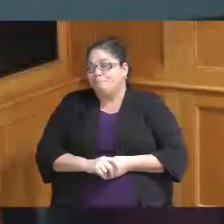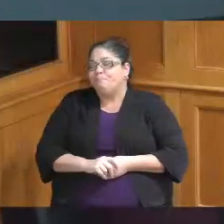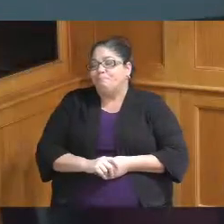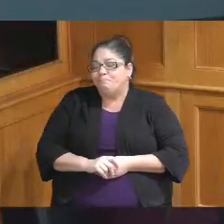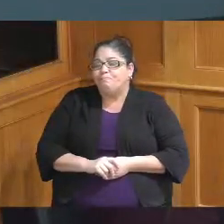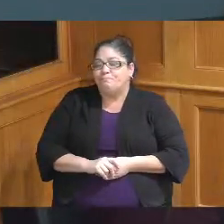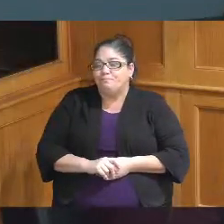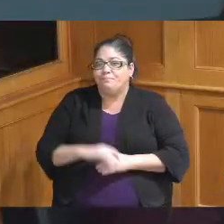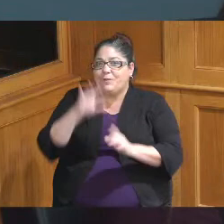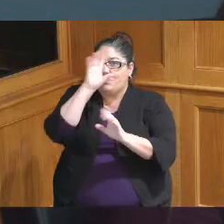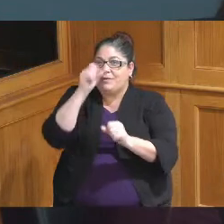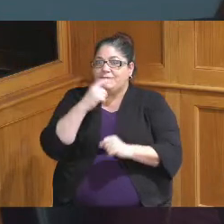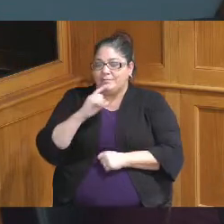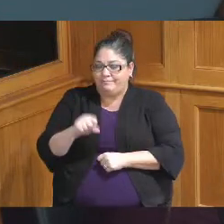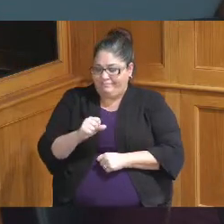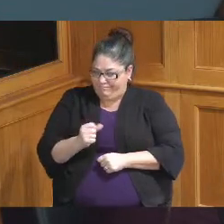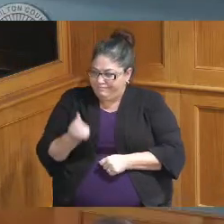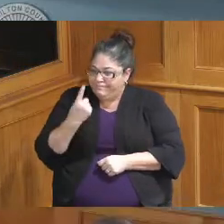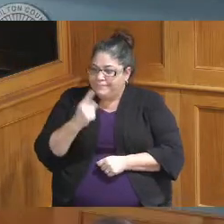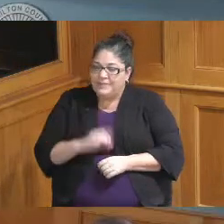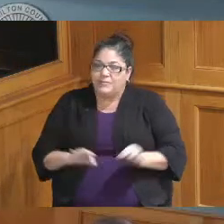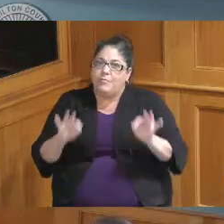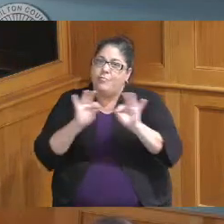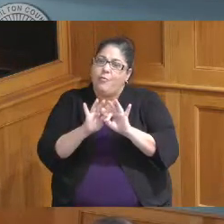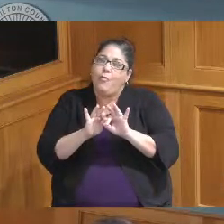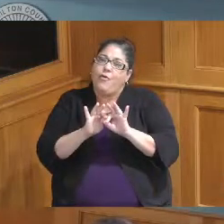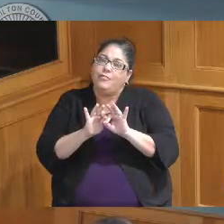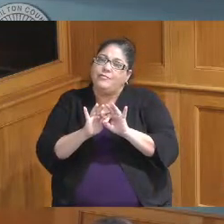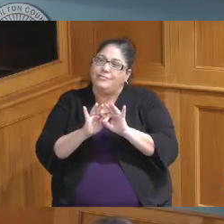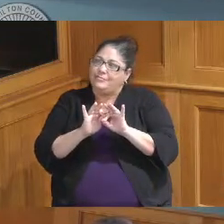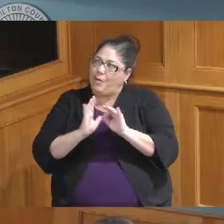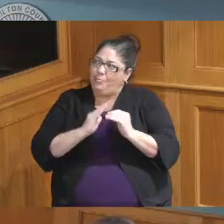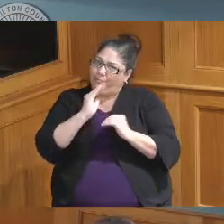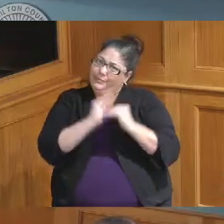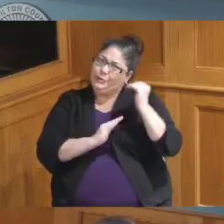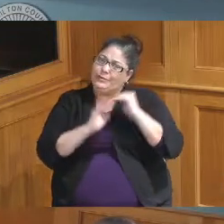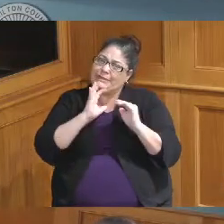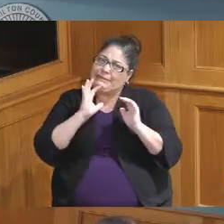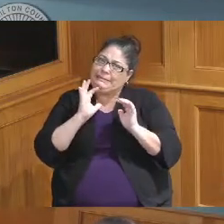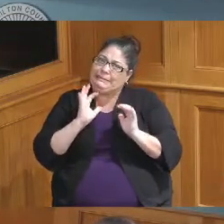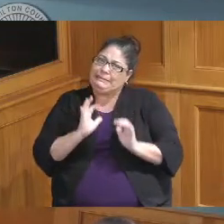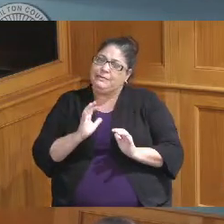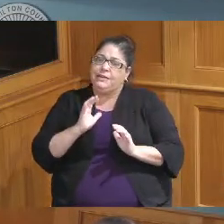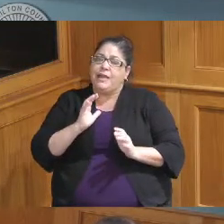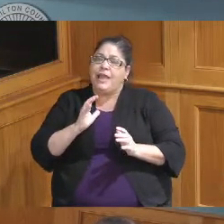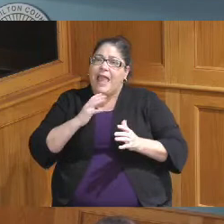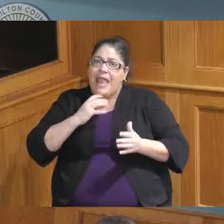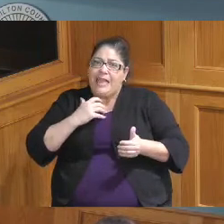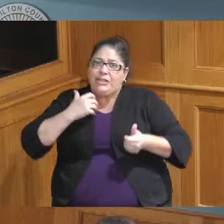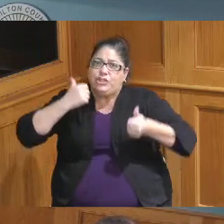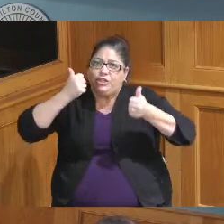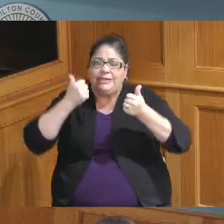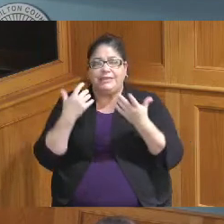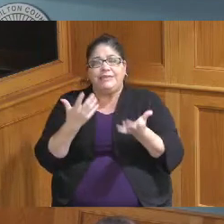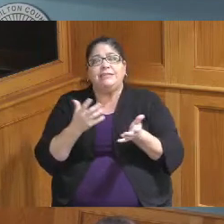think it's important we have aging infrastructure and the different municipalities and certainly